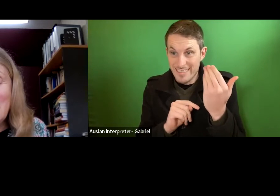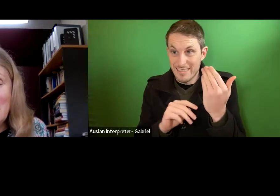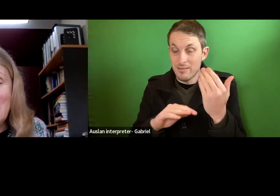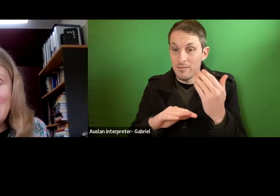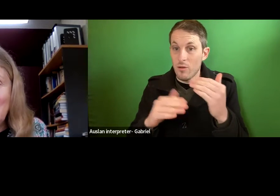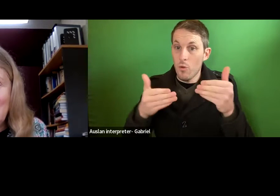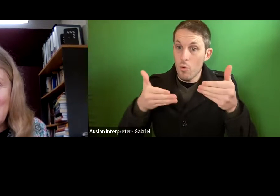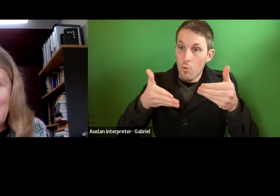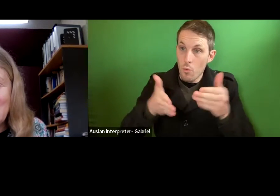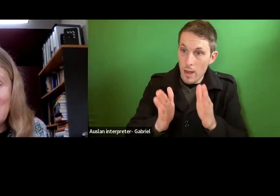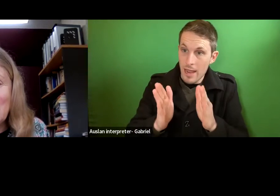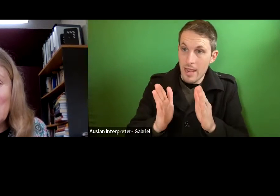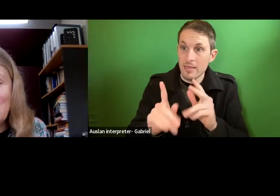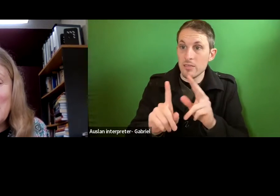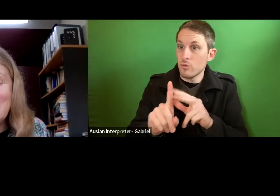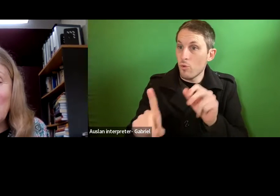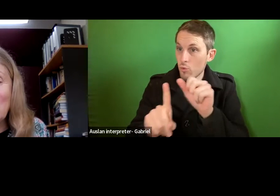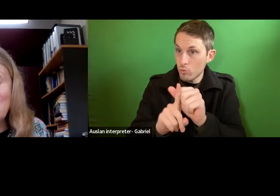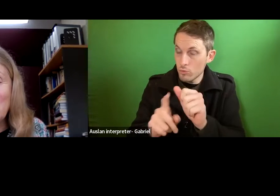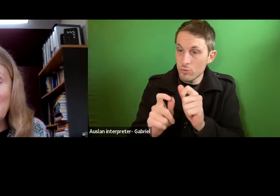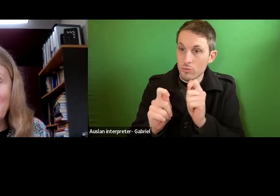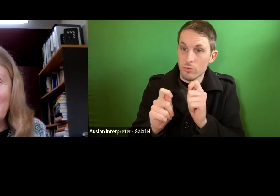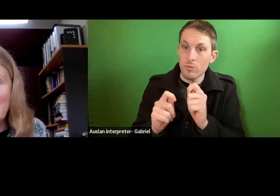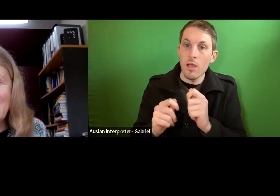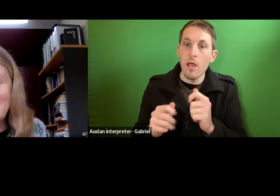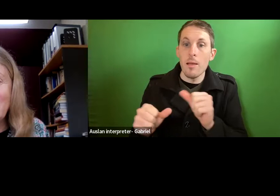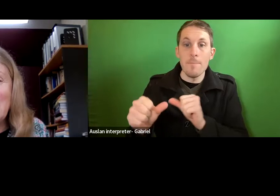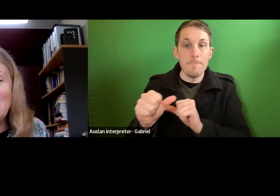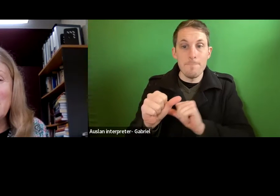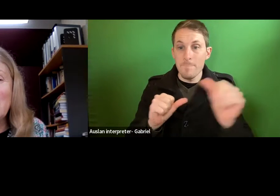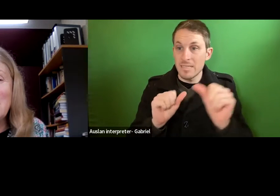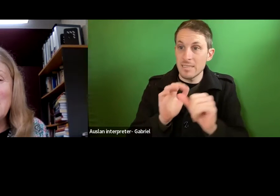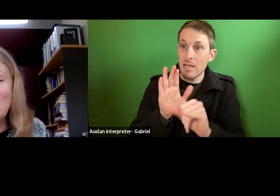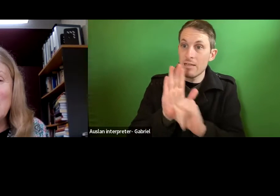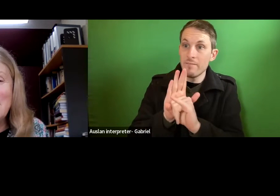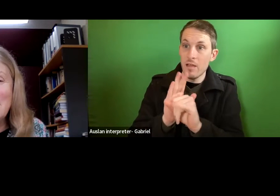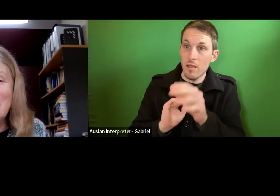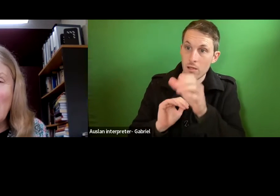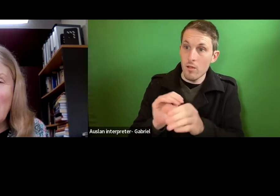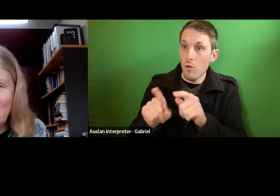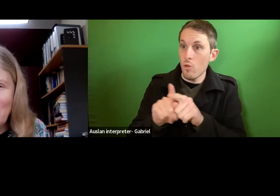thinking has been that the best model to use for identification of learning disorders is a hybrid